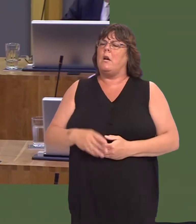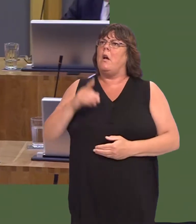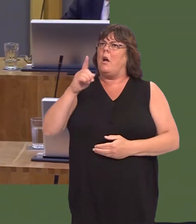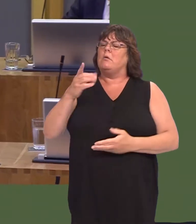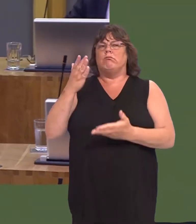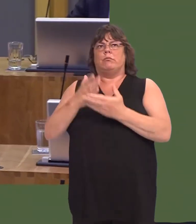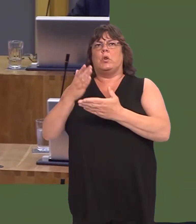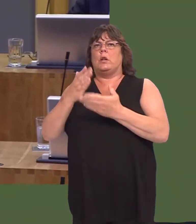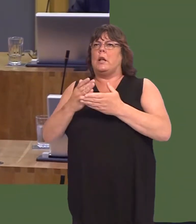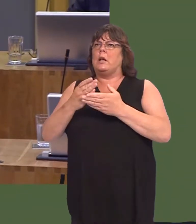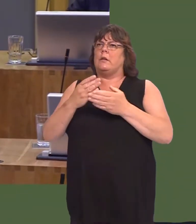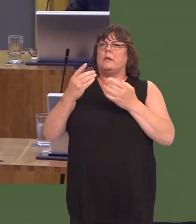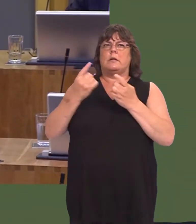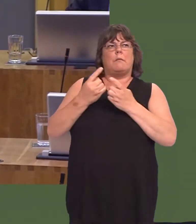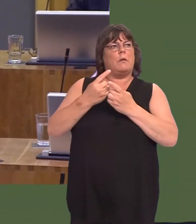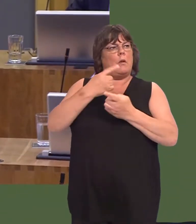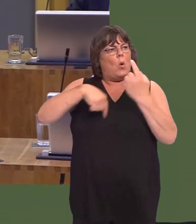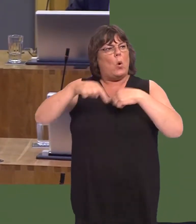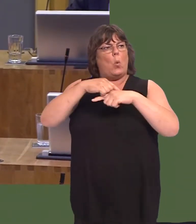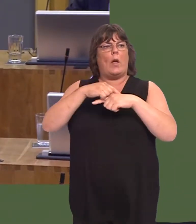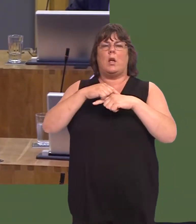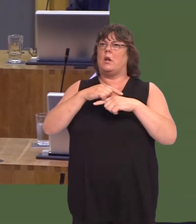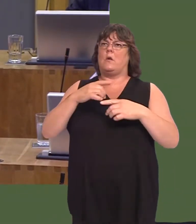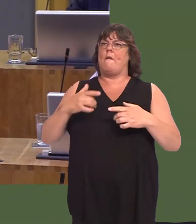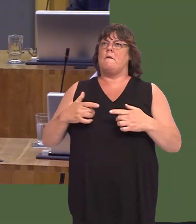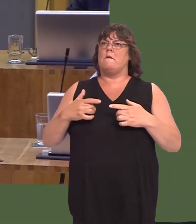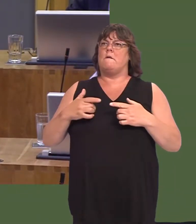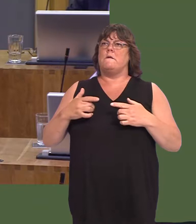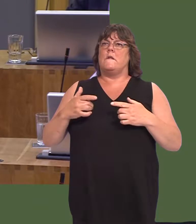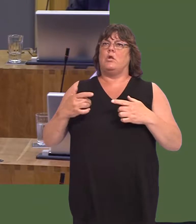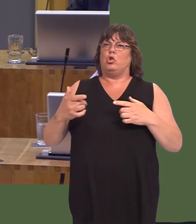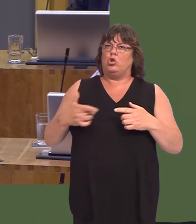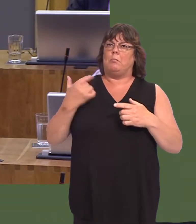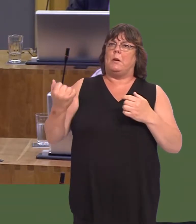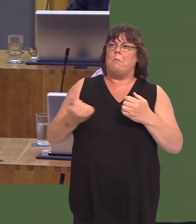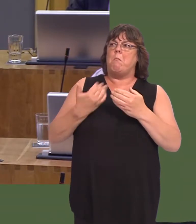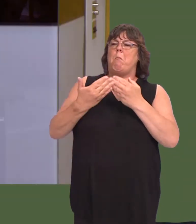certainly, itís something that the Conservatives in this Chamber have not been particularly vocal about in the last few weeks or months.